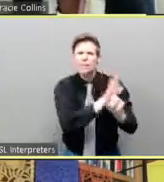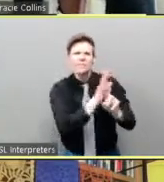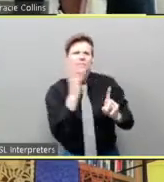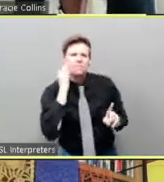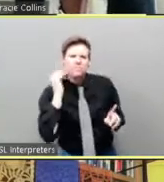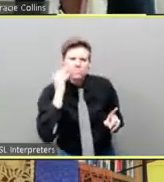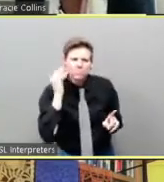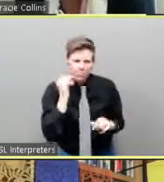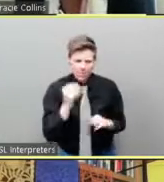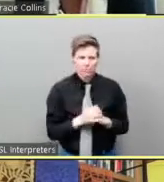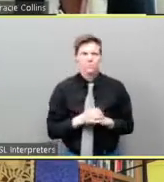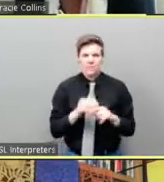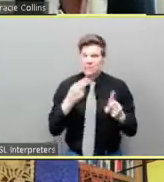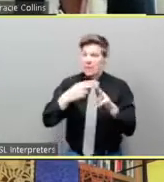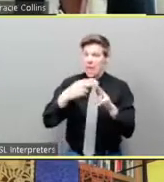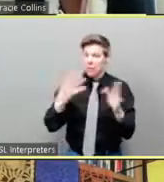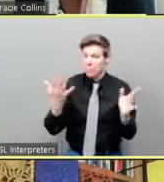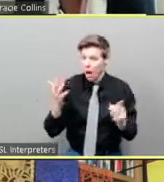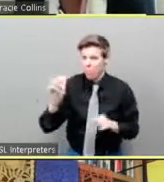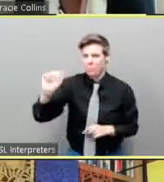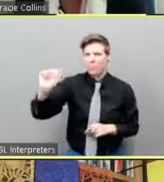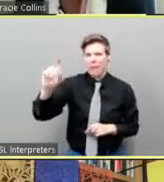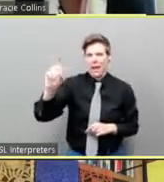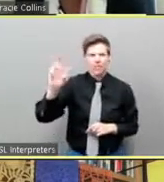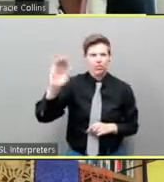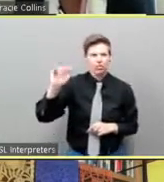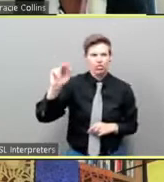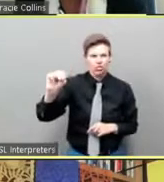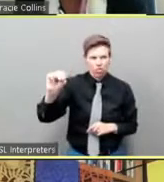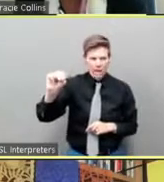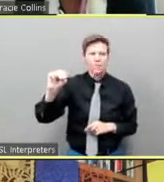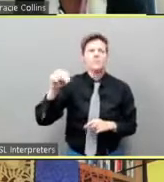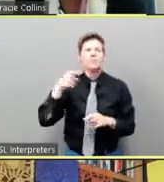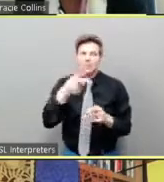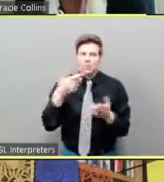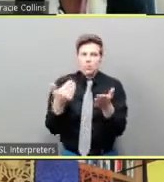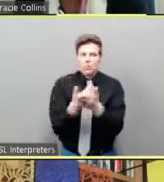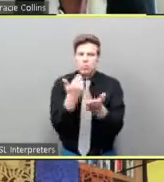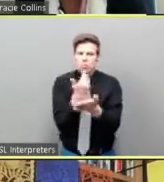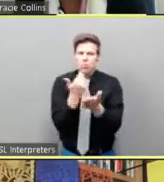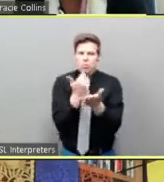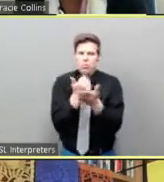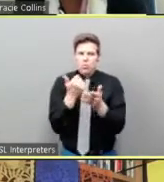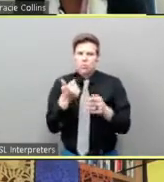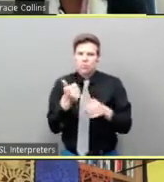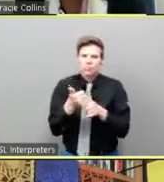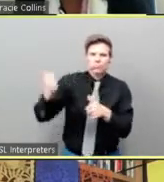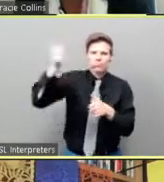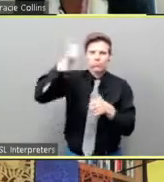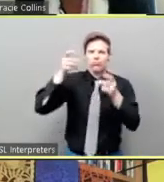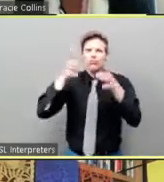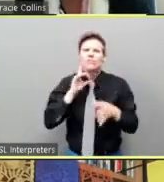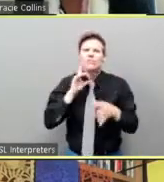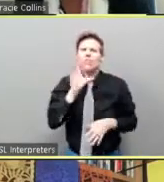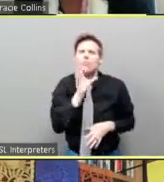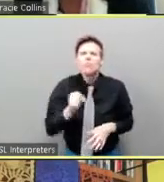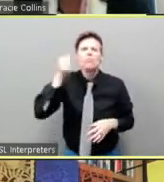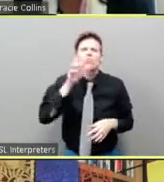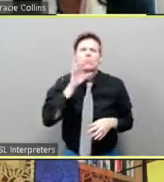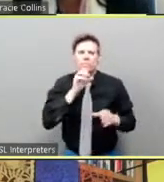new director for the Center for Education and study a diverse populations of New Mexico Highlands University. And I'd like to play his